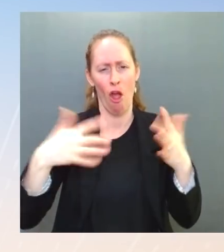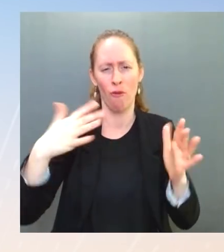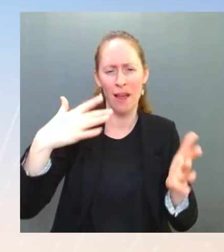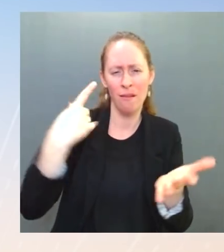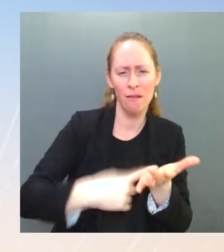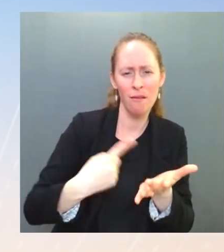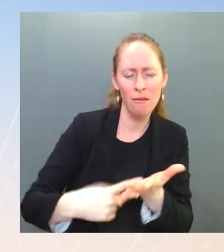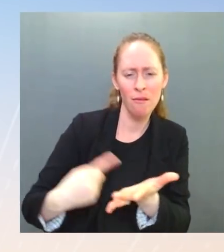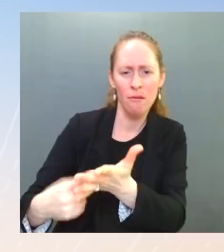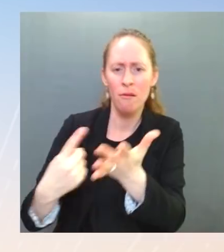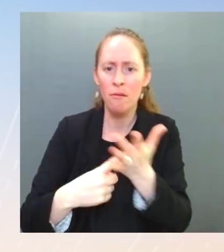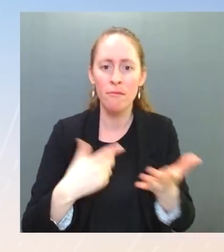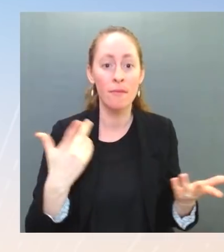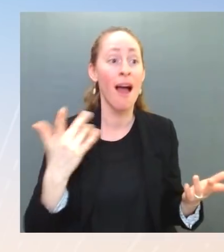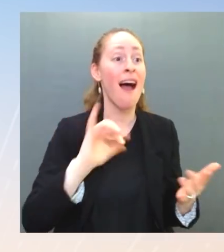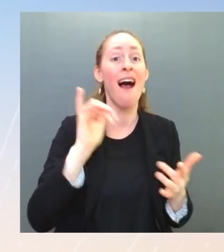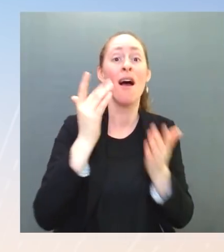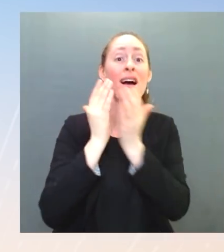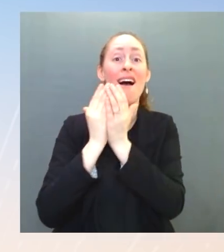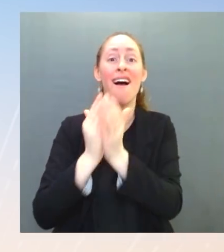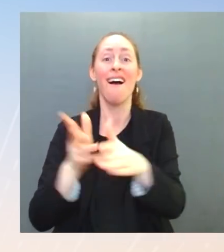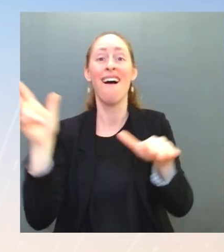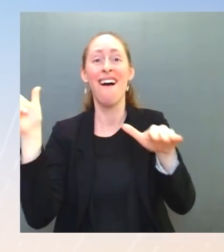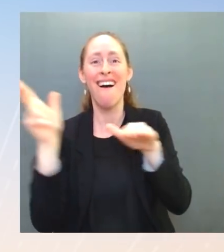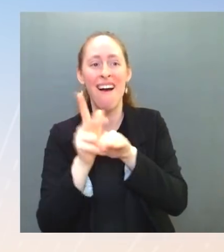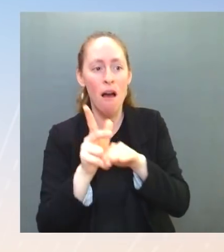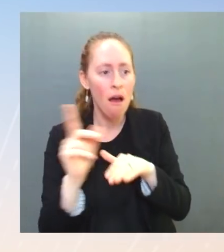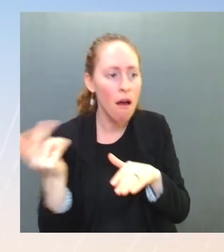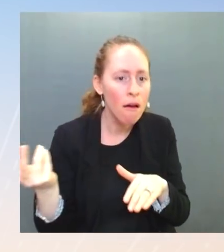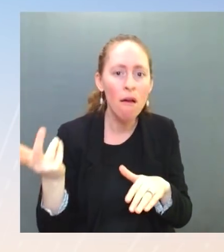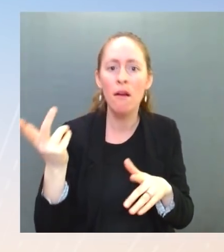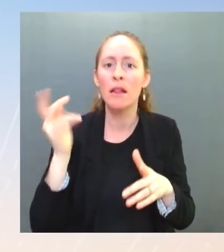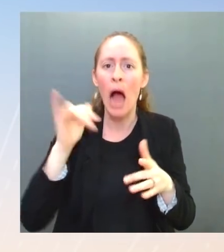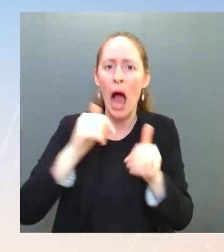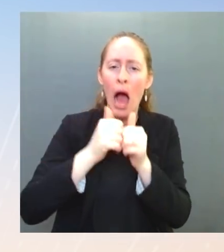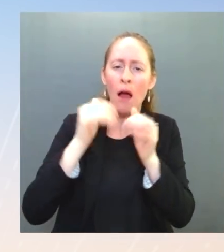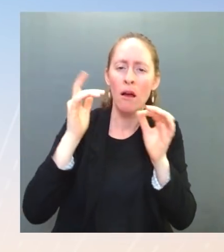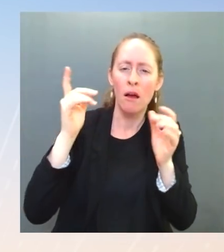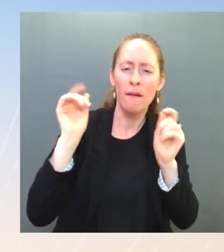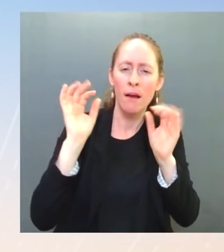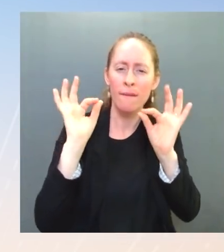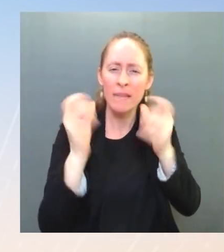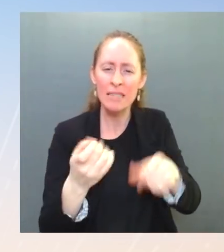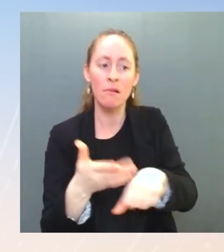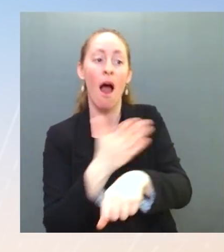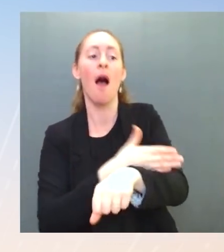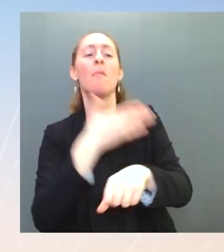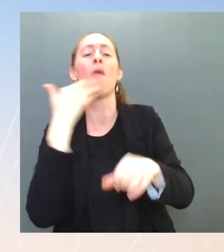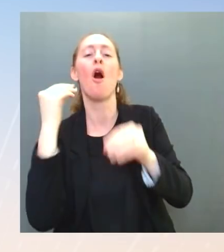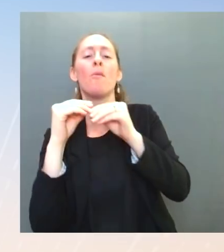We fund chips manufacturing, because autos and the production of autos, maybe this was a case or an issue when you were in Michigan,